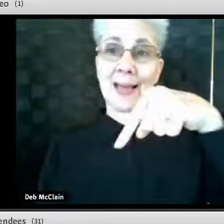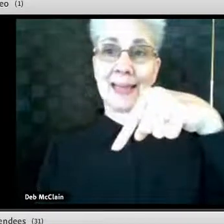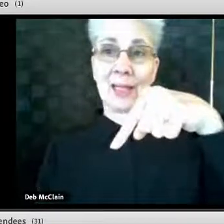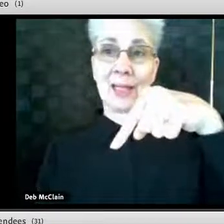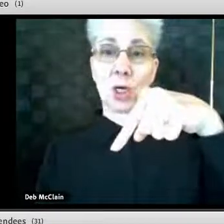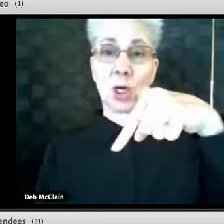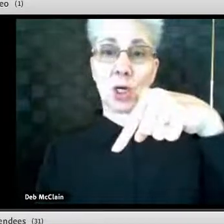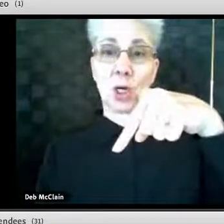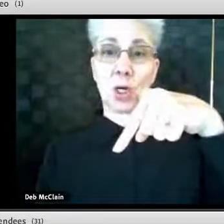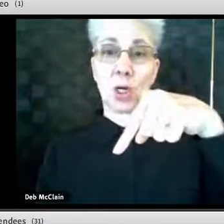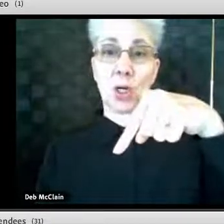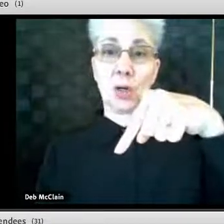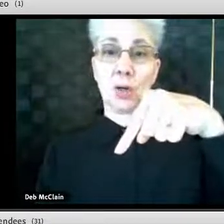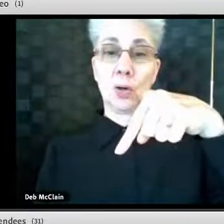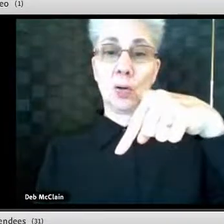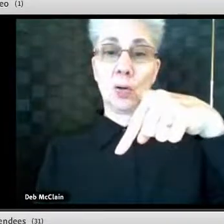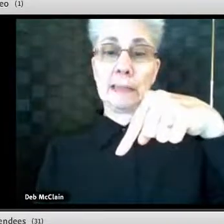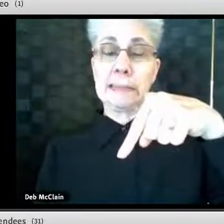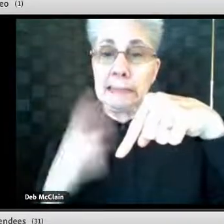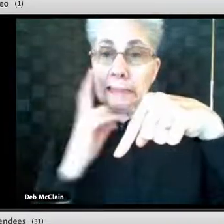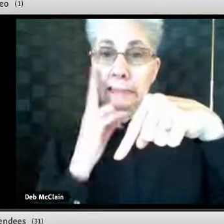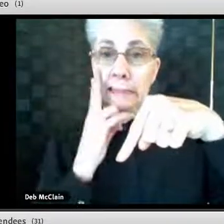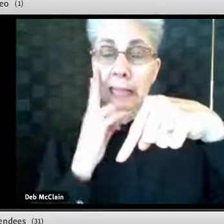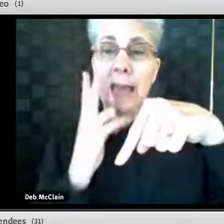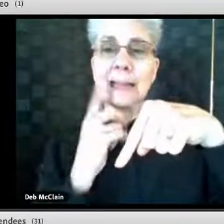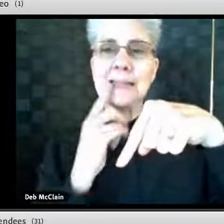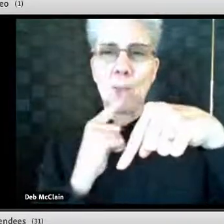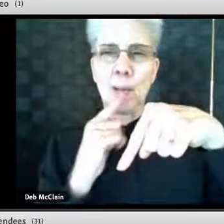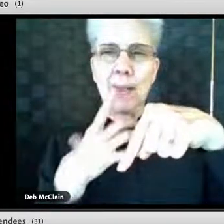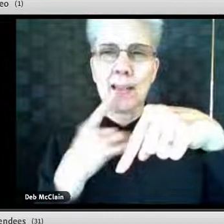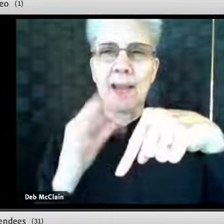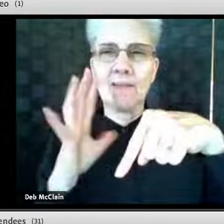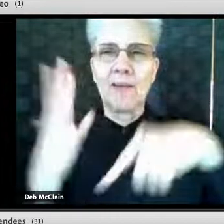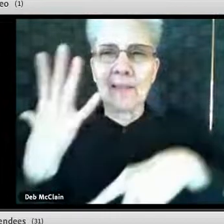so down here, if you can see, I can say,